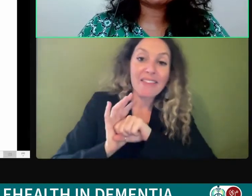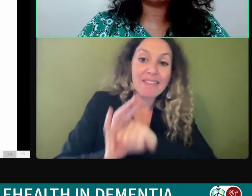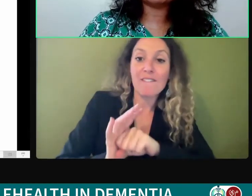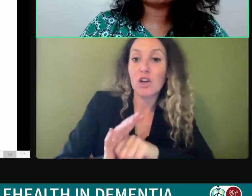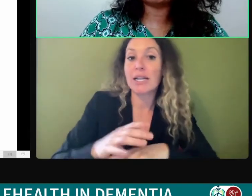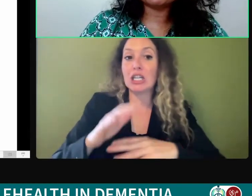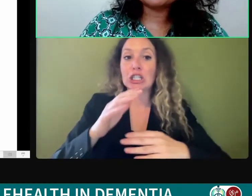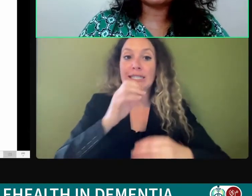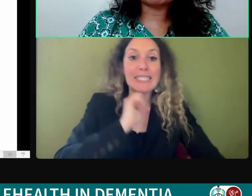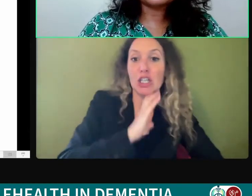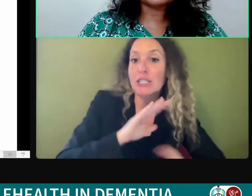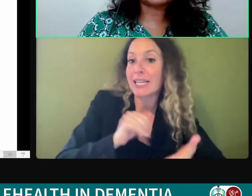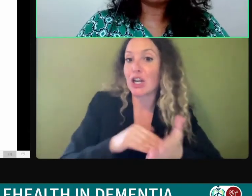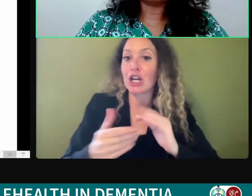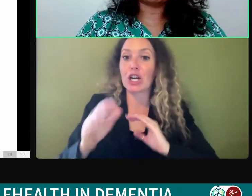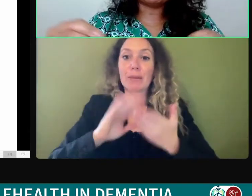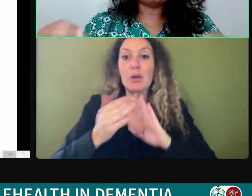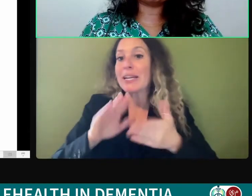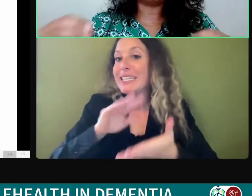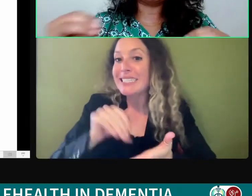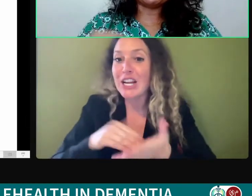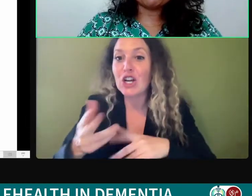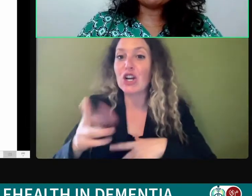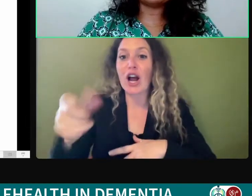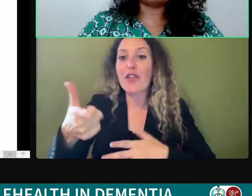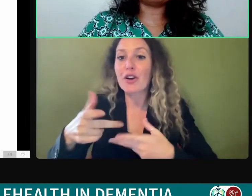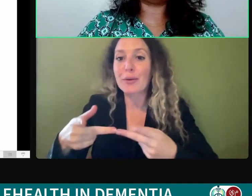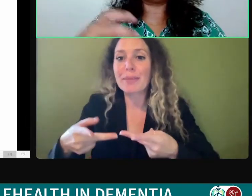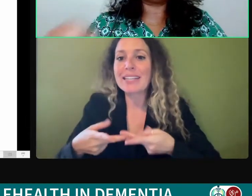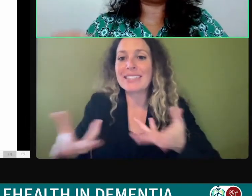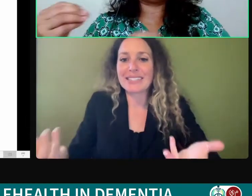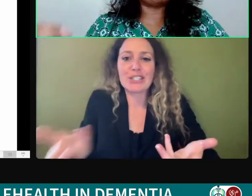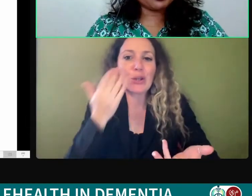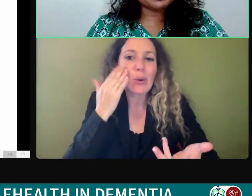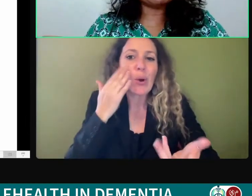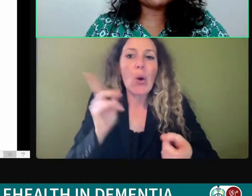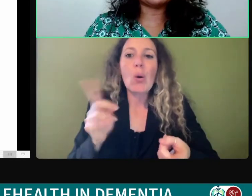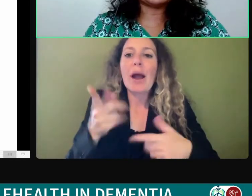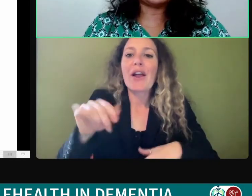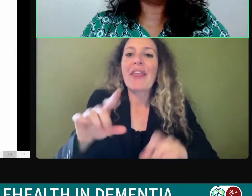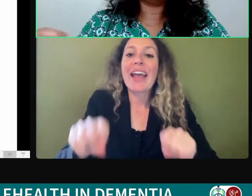other safe community spaces, where people can go if they don't have their own personal devices.